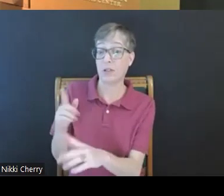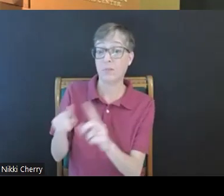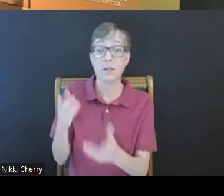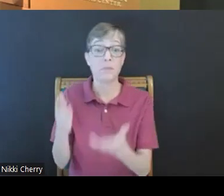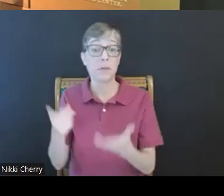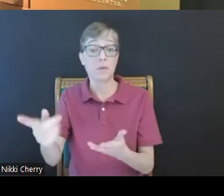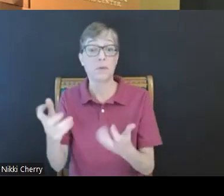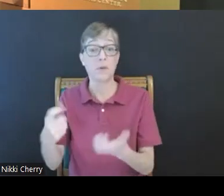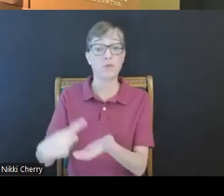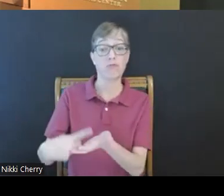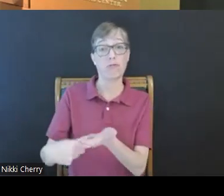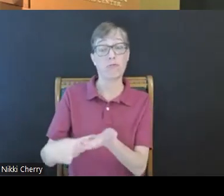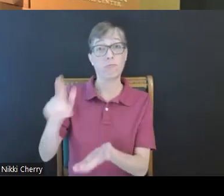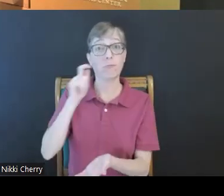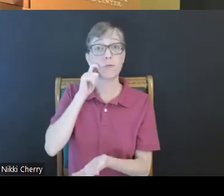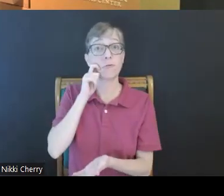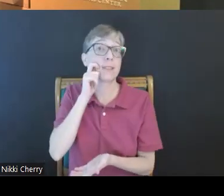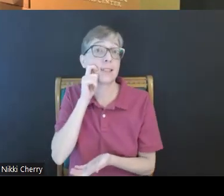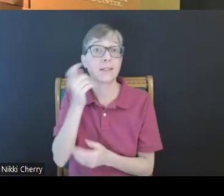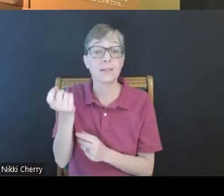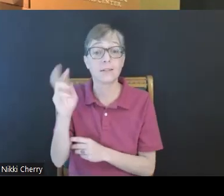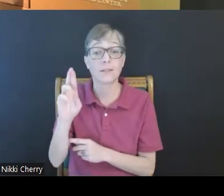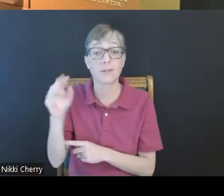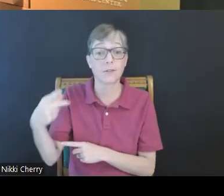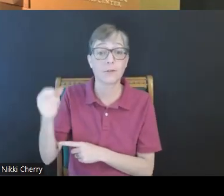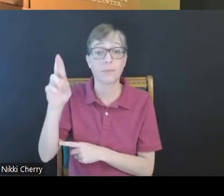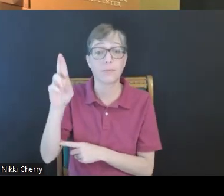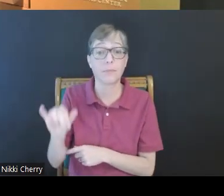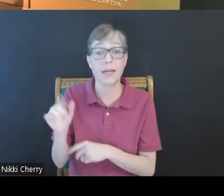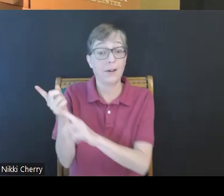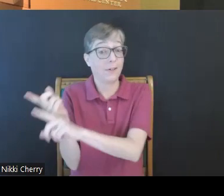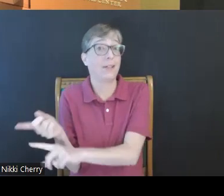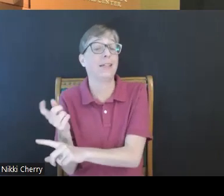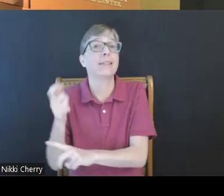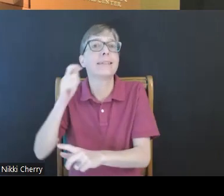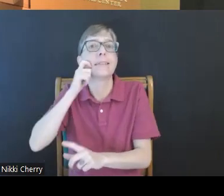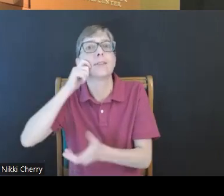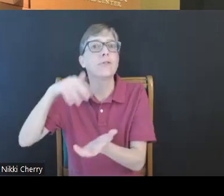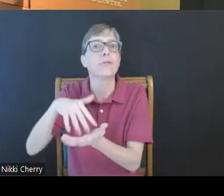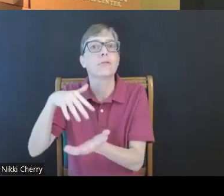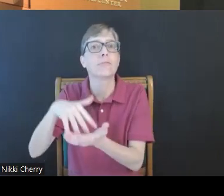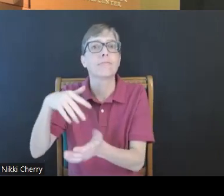is a dermatologist in this slide I showed in uh this this cartoon I showed in a presentation at